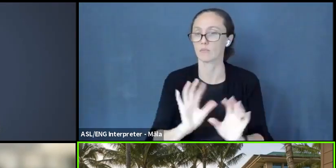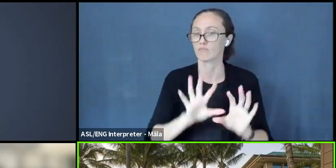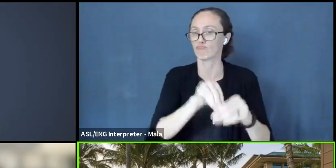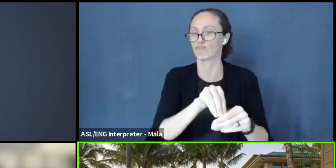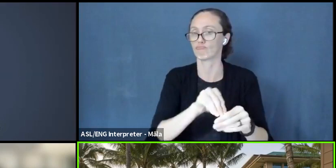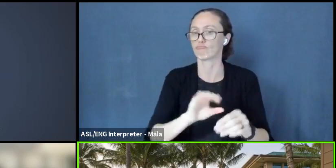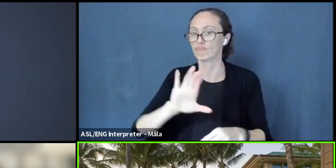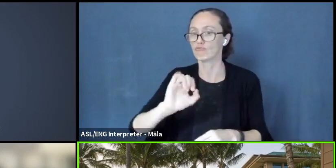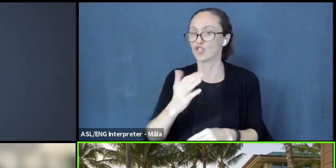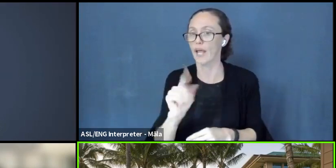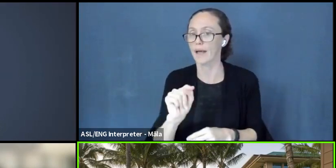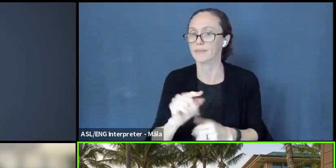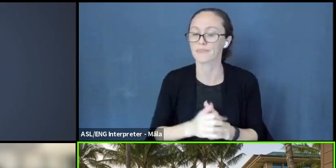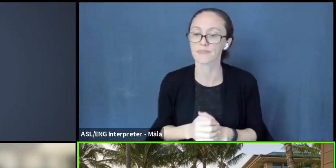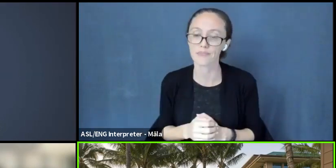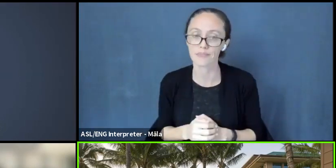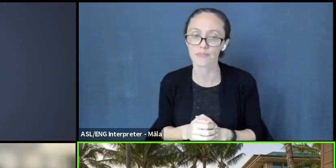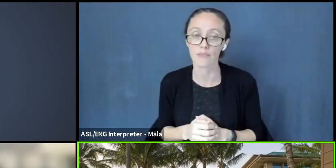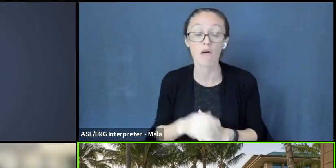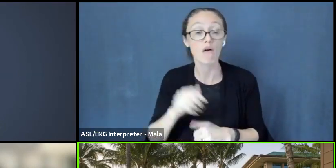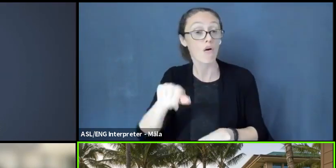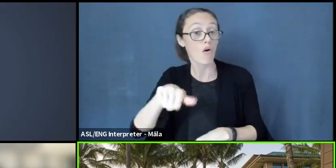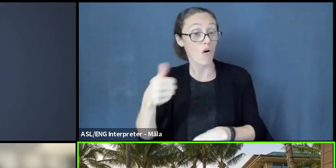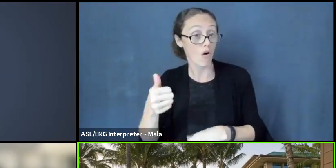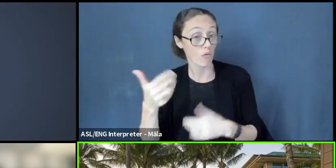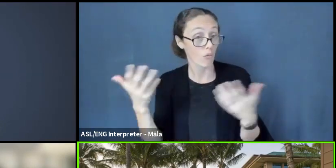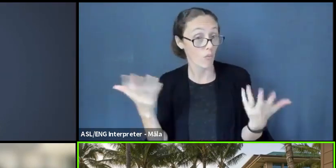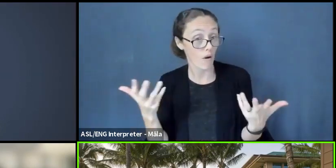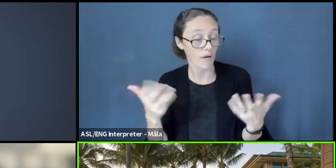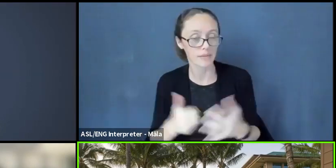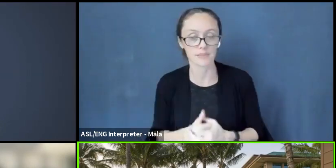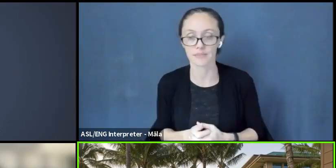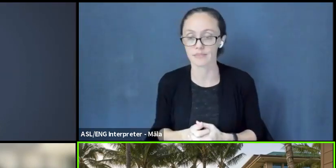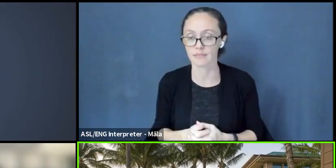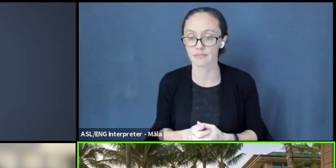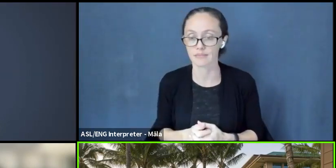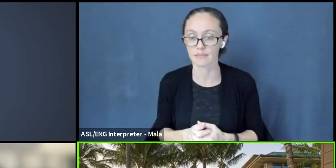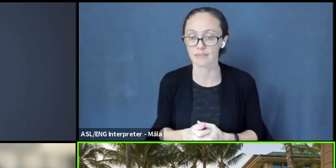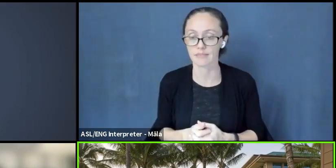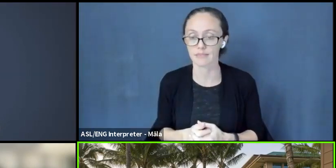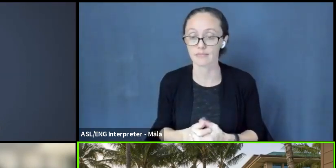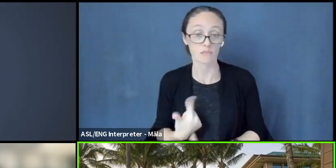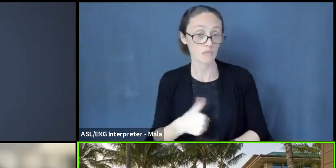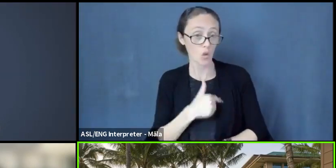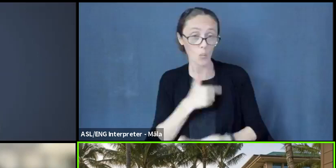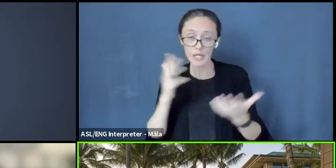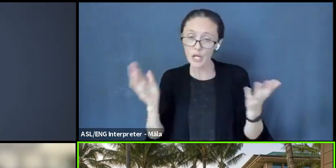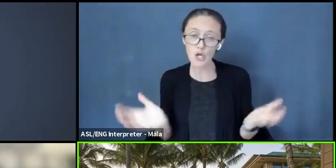Other thing is, we encourage everyone to talk with their physician.